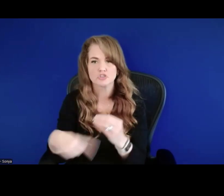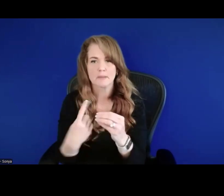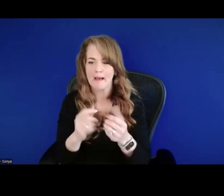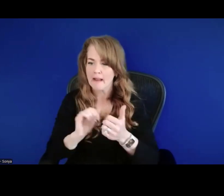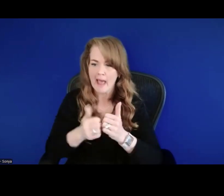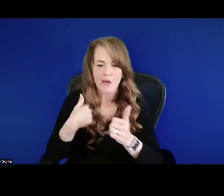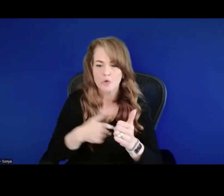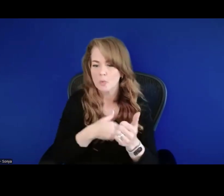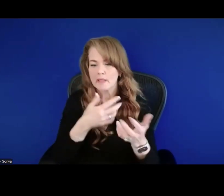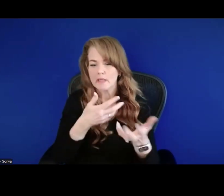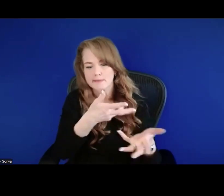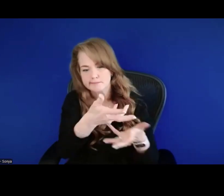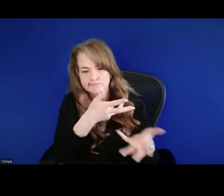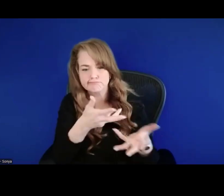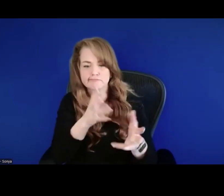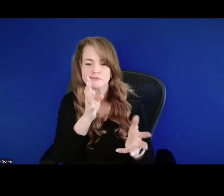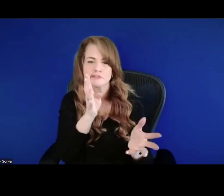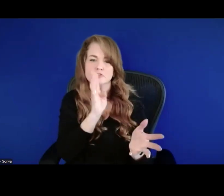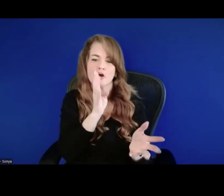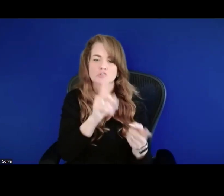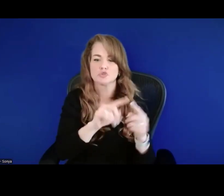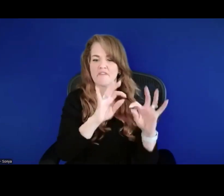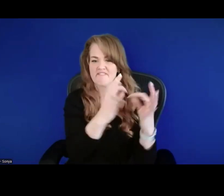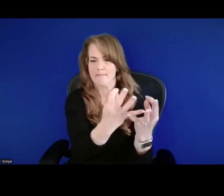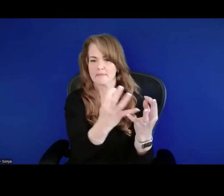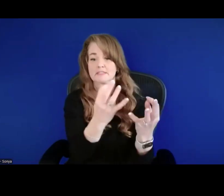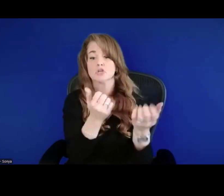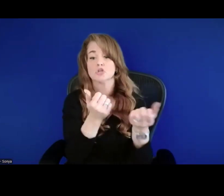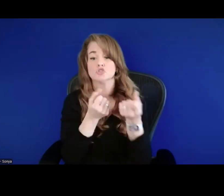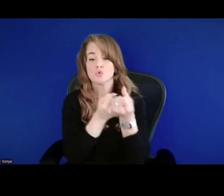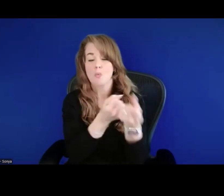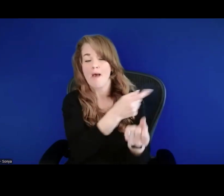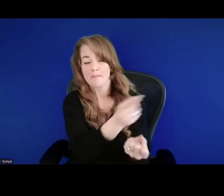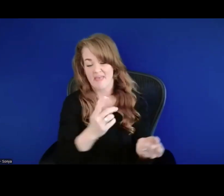to families in a way that feels supportive and not alarming? And